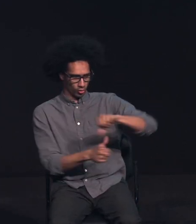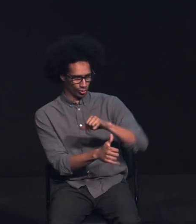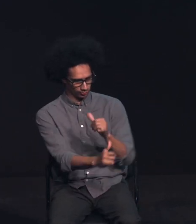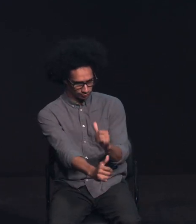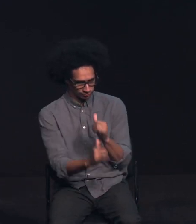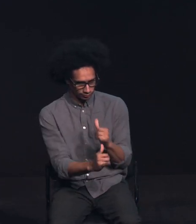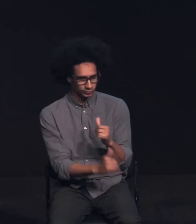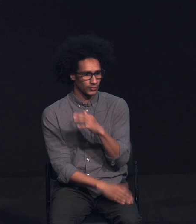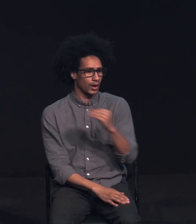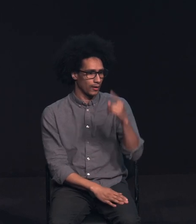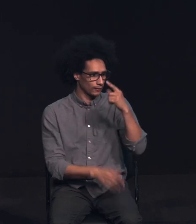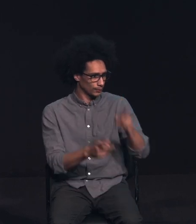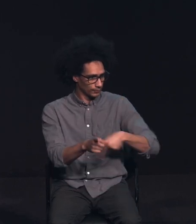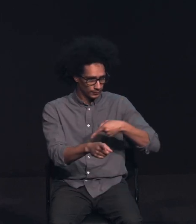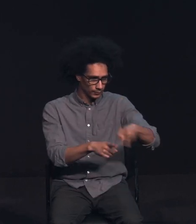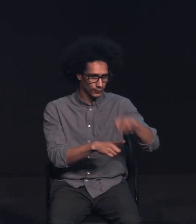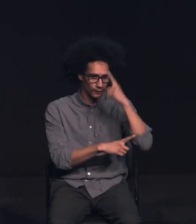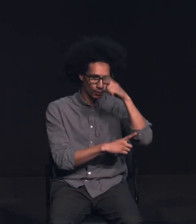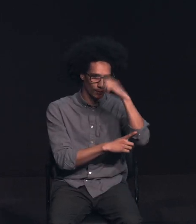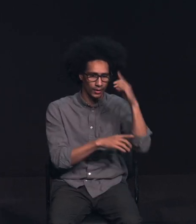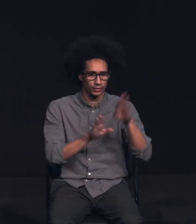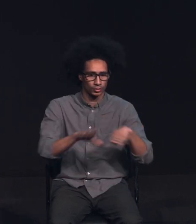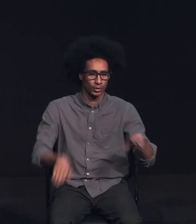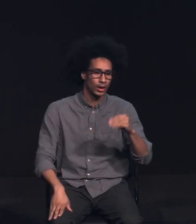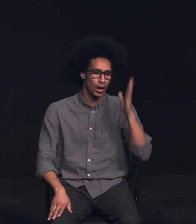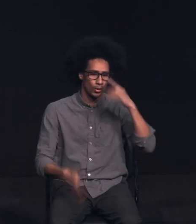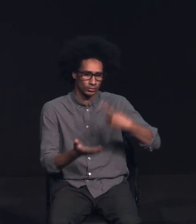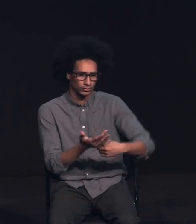children; and then talk a little bit about my own engagement in